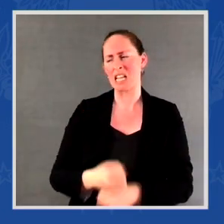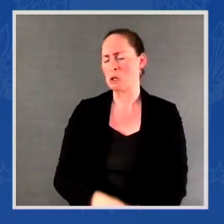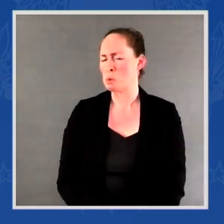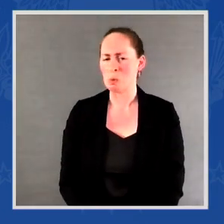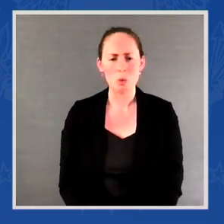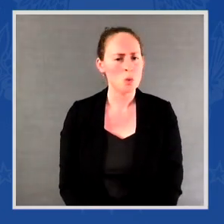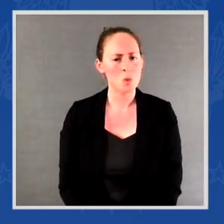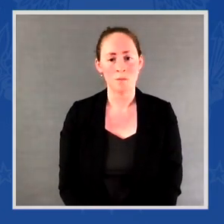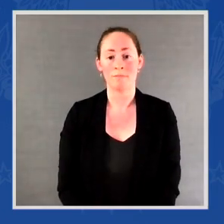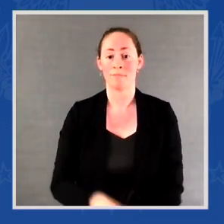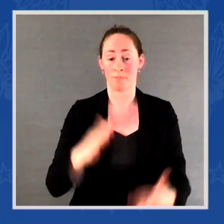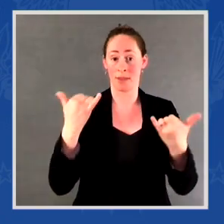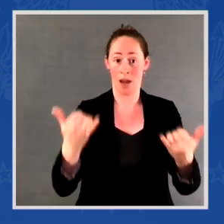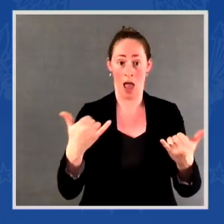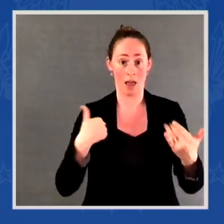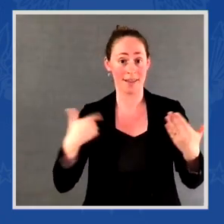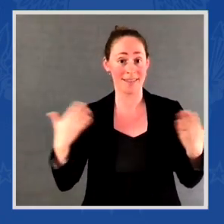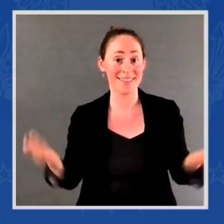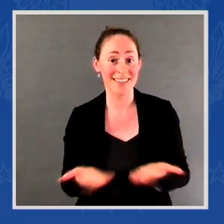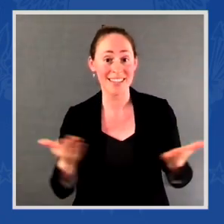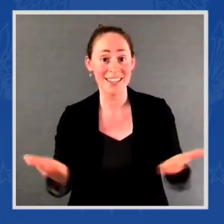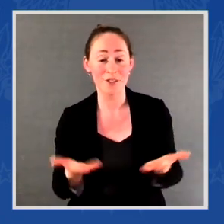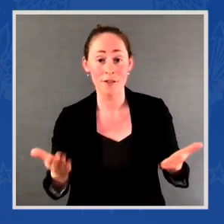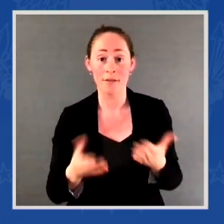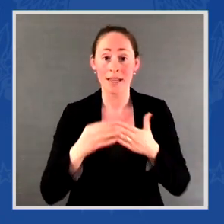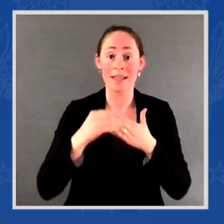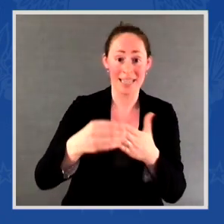But here's the way we lead: Like you always lead -- those who lead better than I and others --